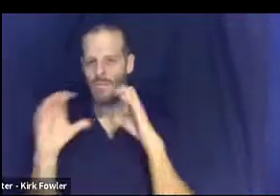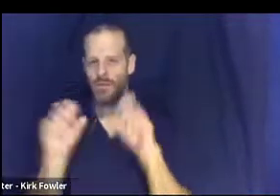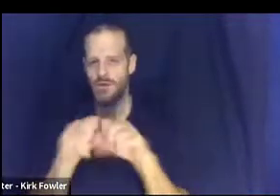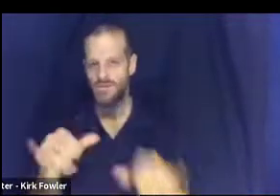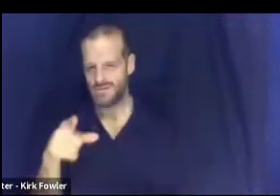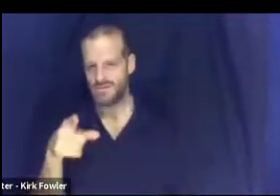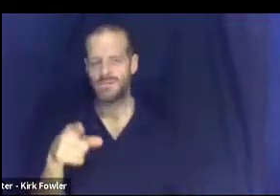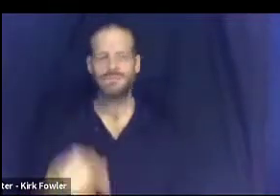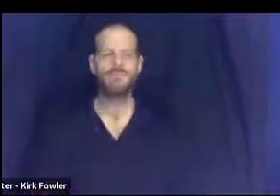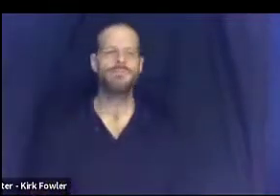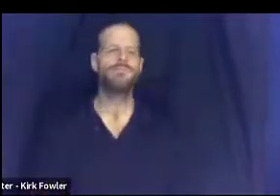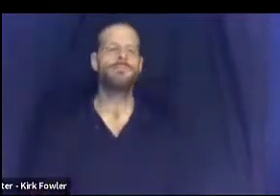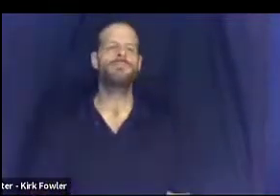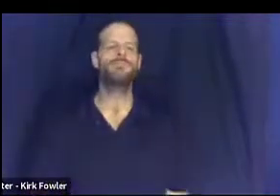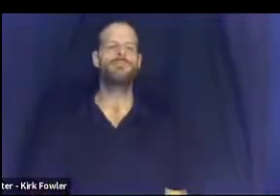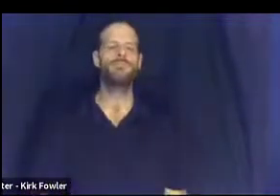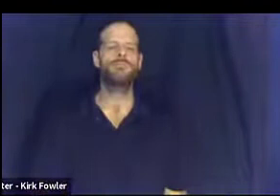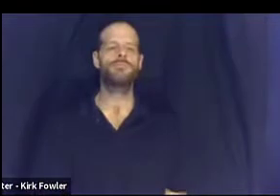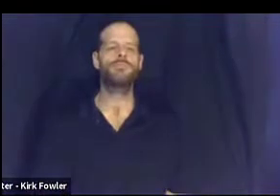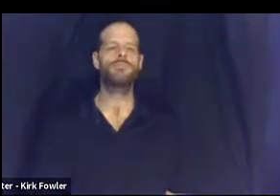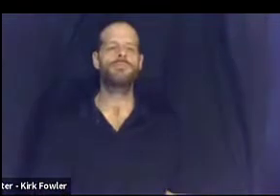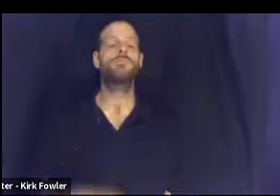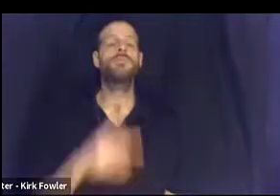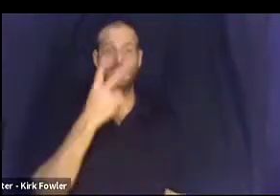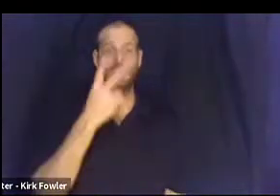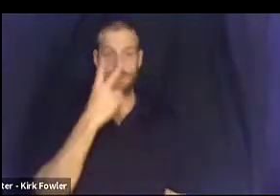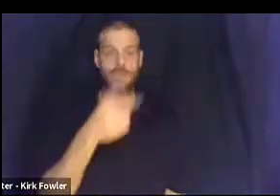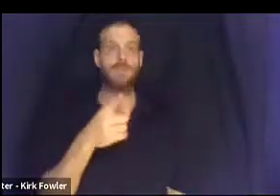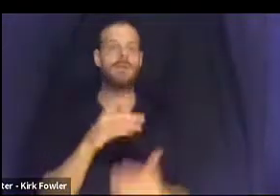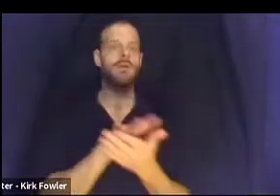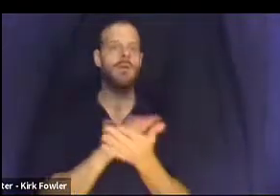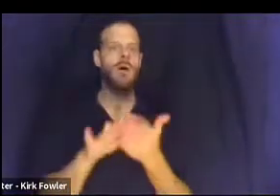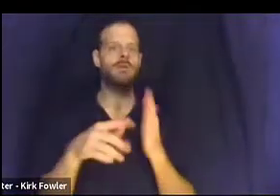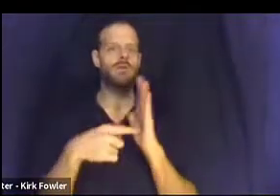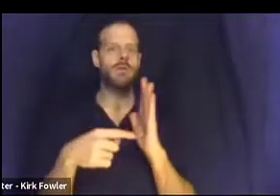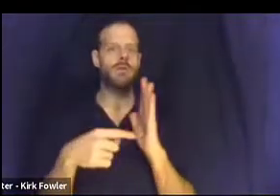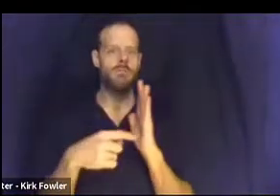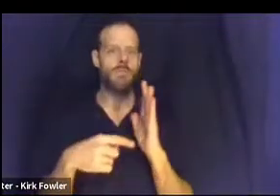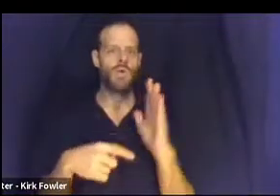So, you can see these kind of nice examples. Did you see the reduced array of the background,